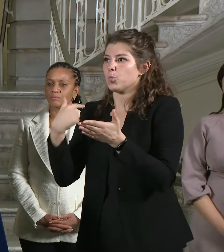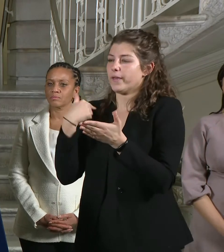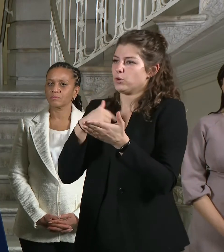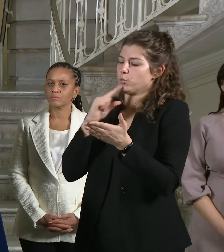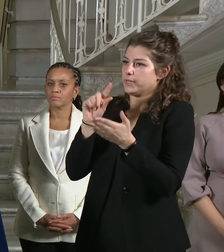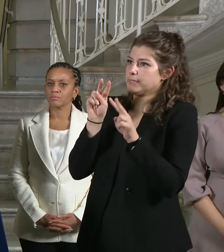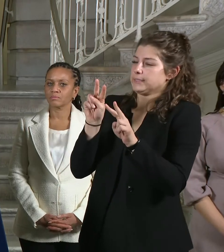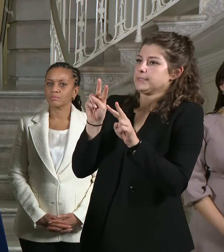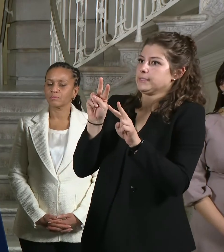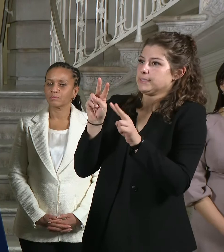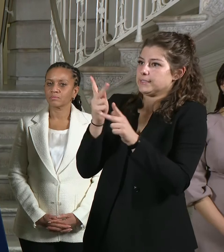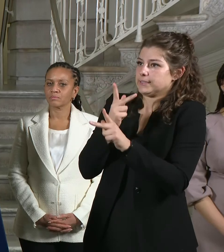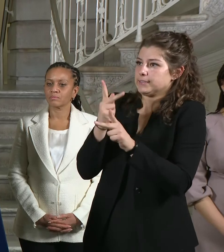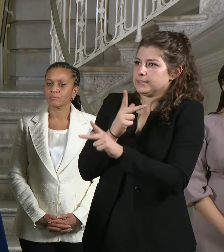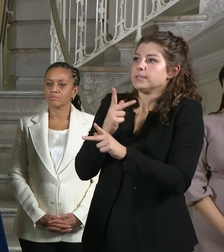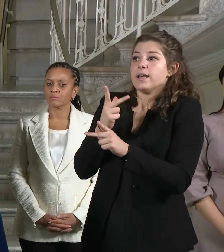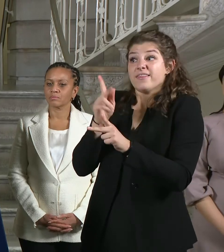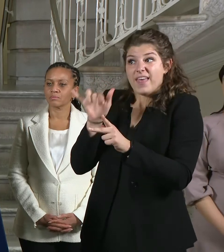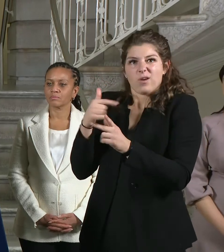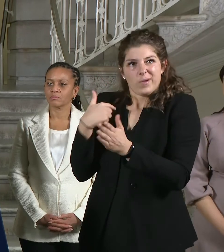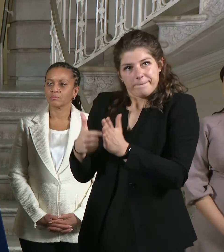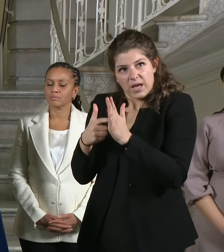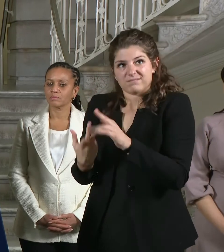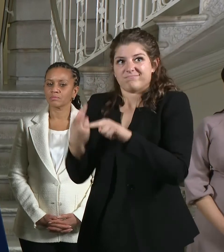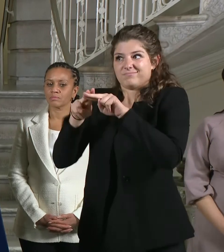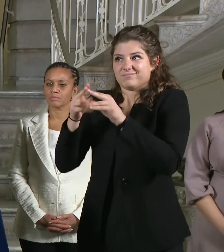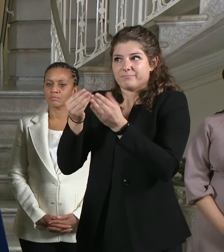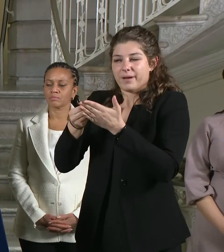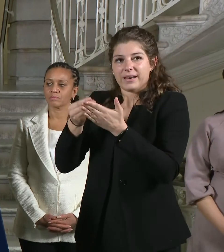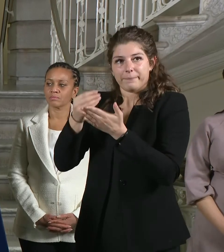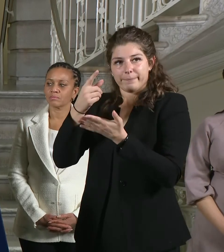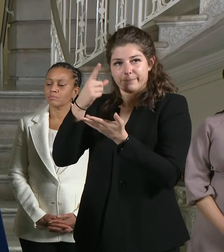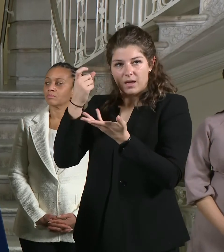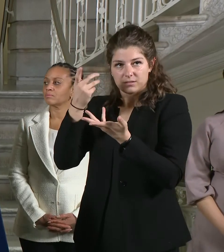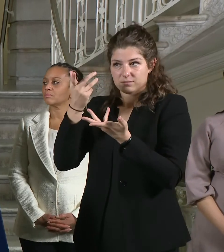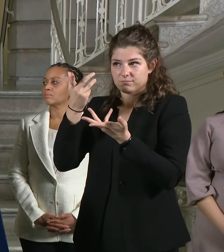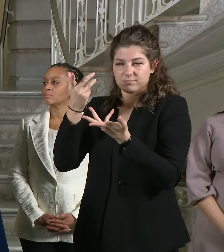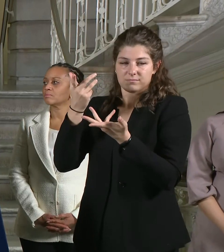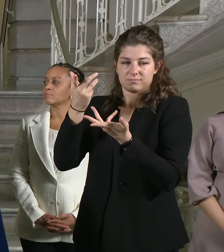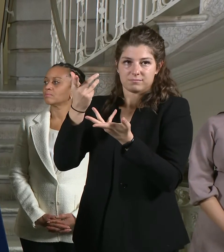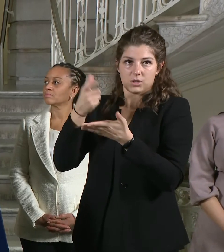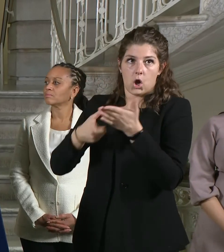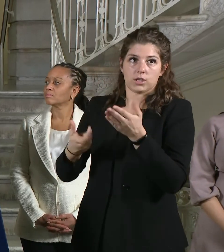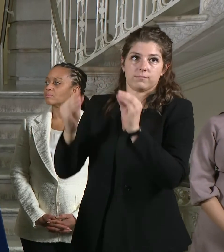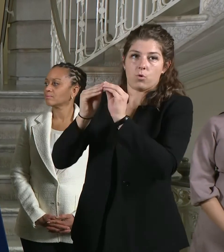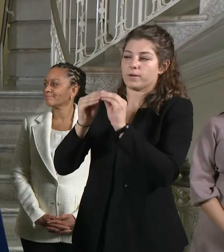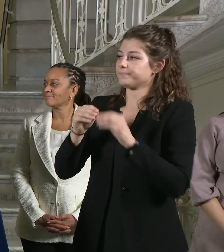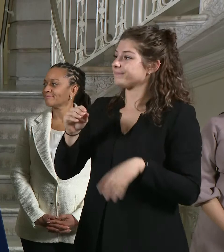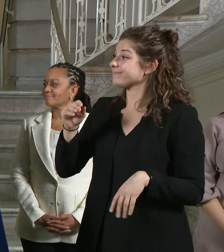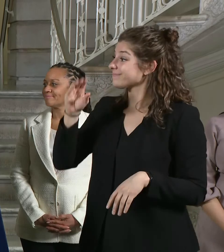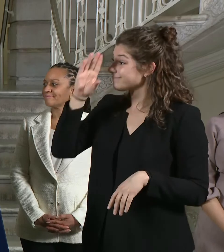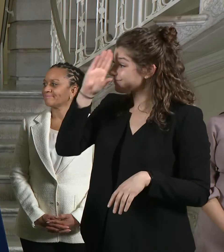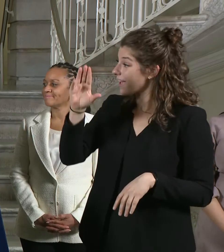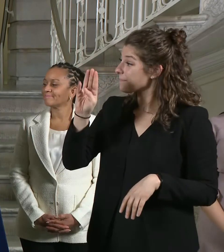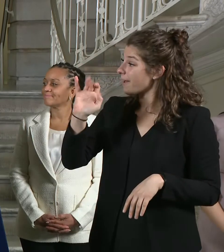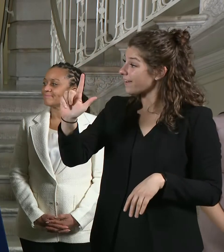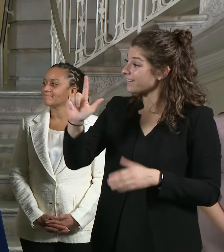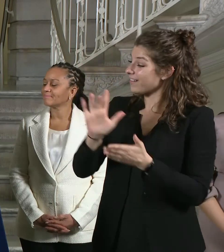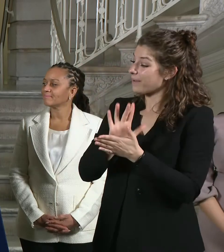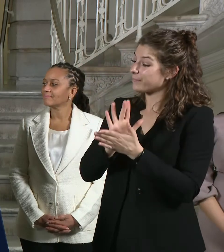HAVE TO PUT MONEY EVEN DEALING WITH INFLATION. THERE ARE AREAS WITH THE INCREASE IN